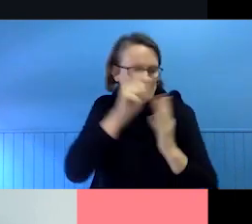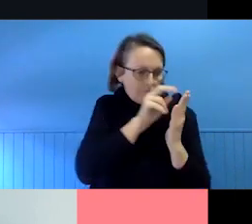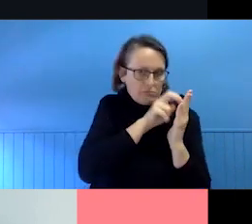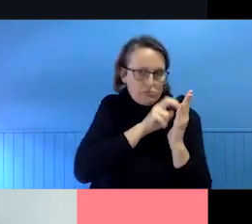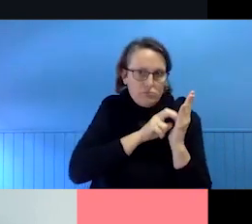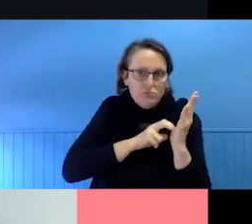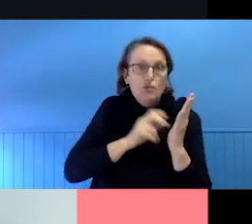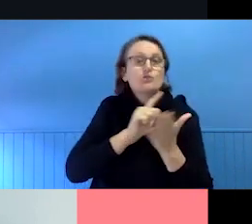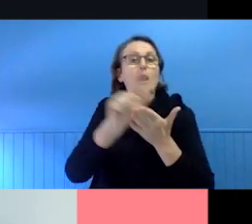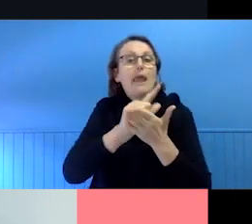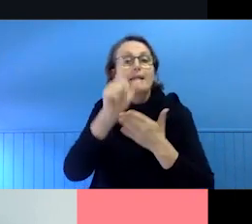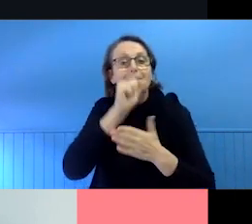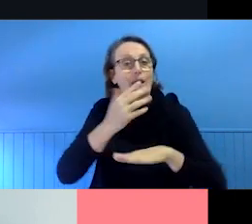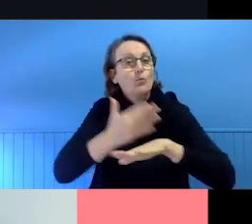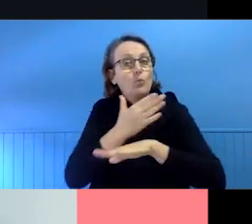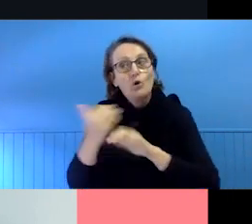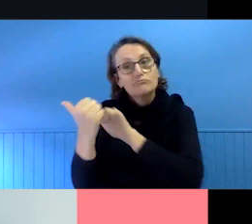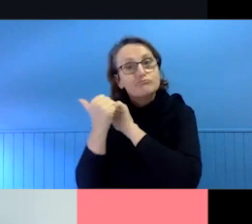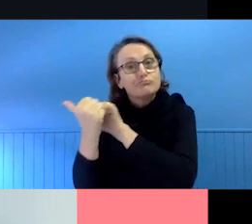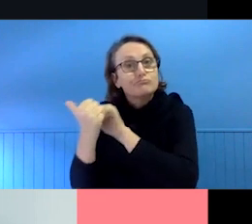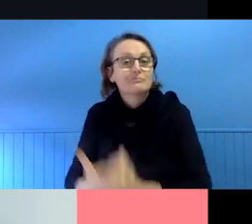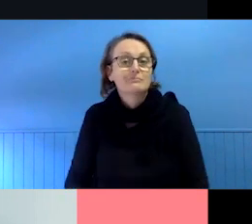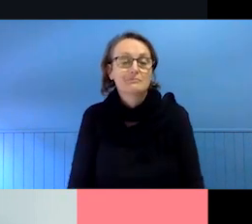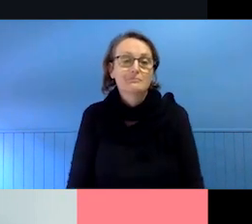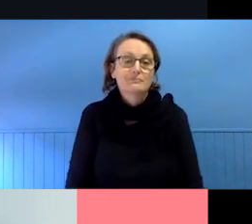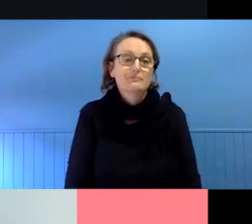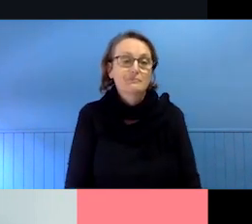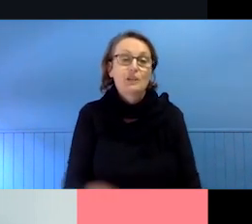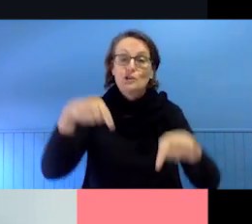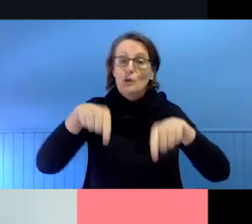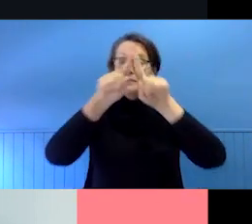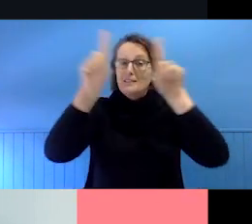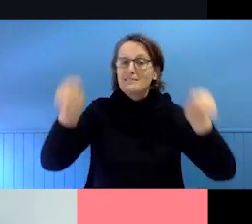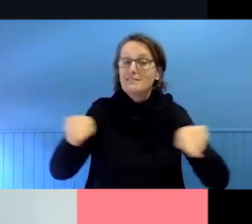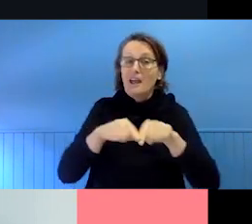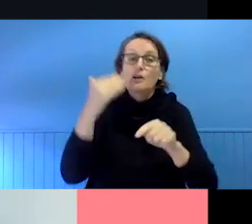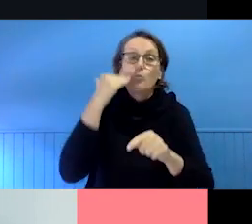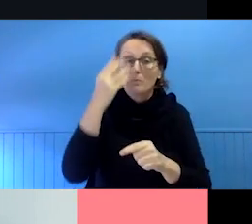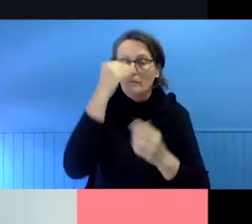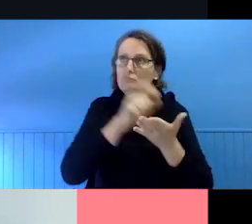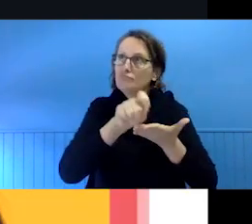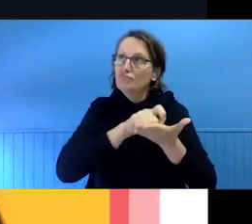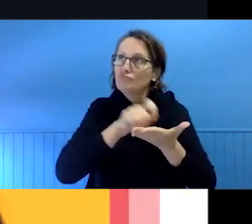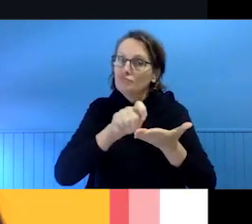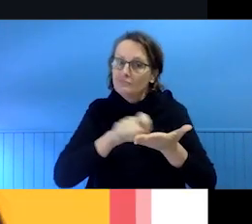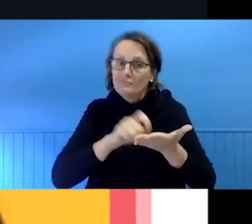them again into the future. And this slide has a photograph of a woman taking notes.